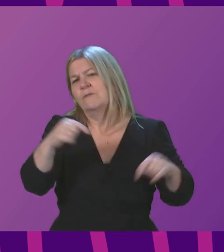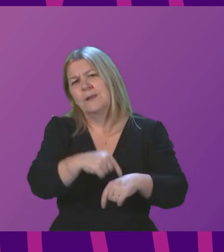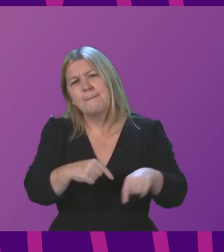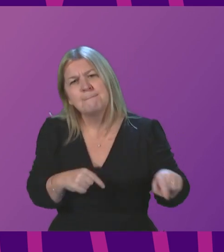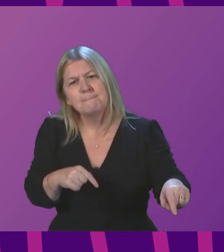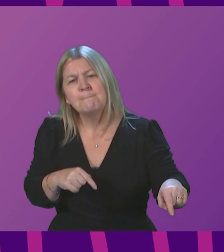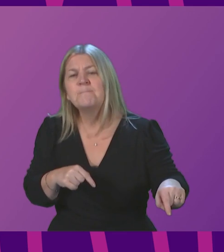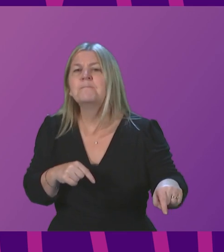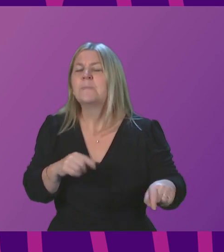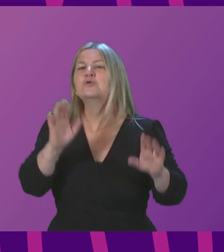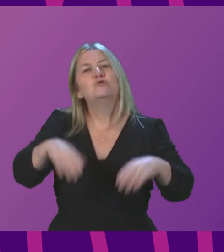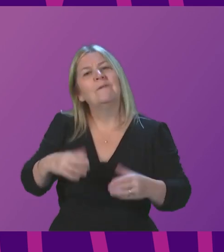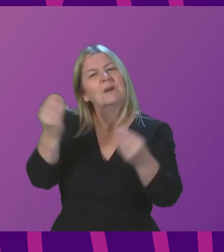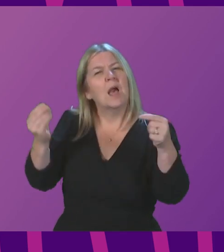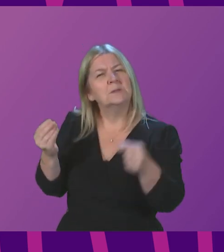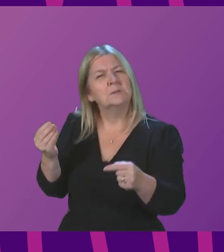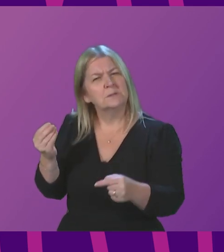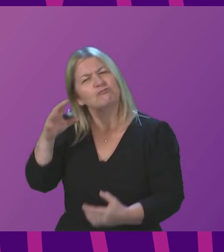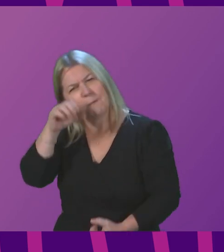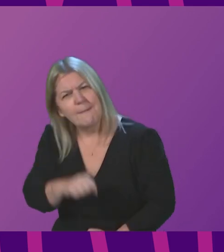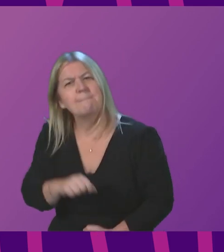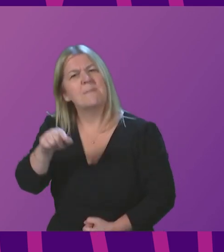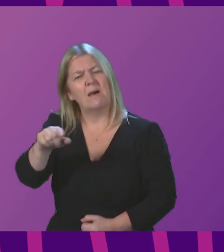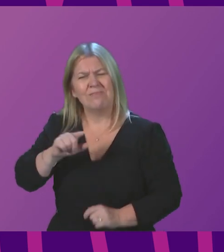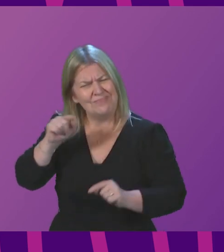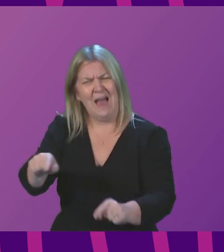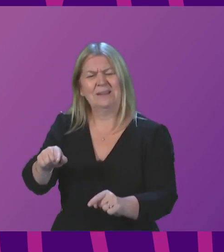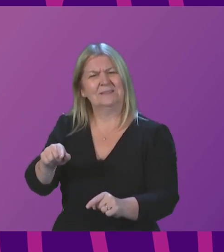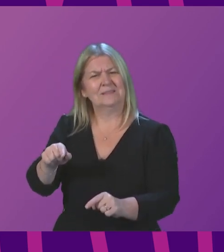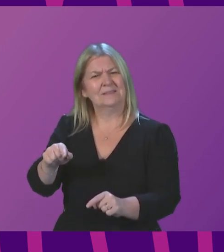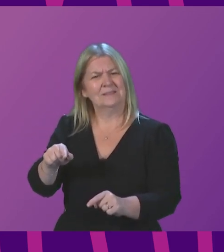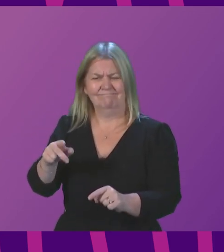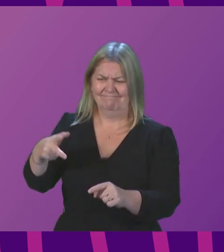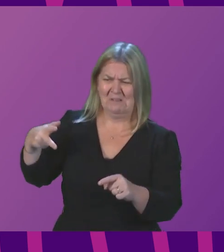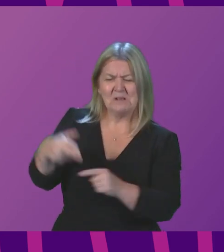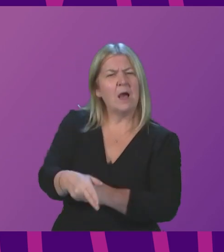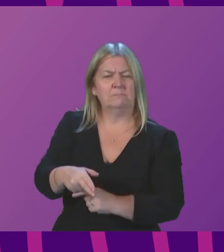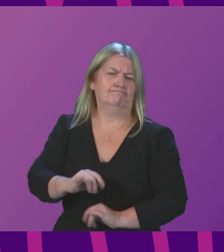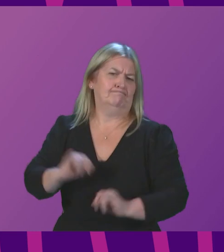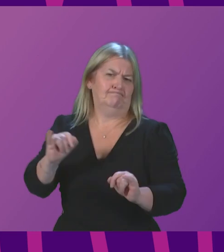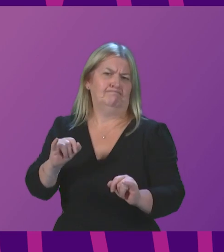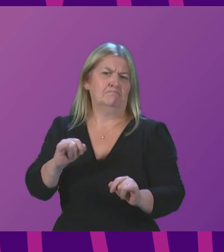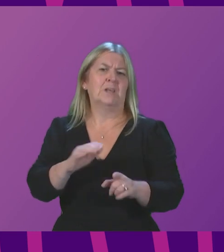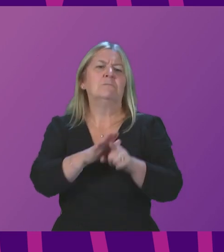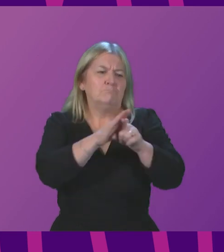that; we should remember that needlessly callous act, which has been carried out on the poorest in our society.